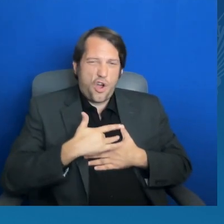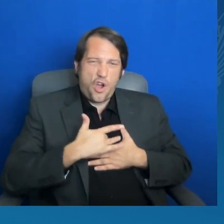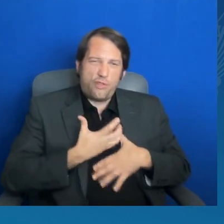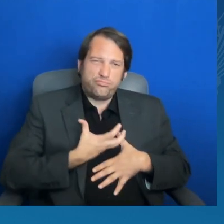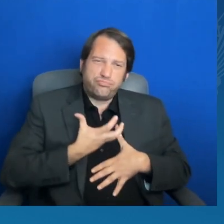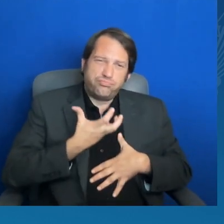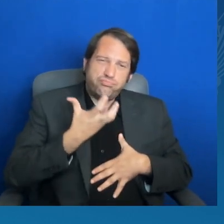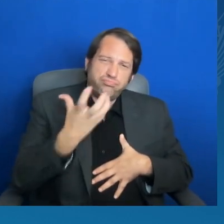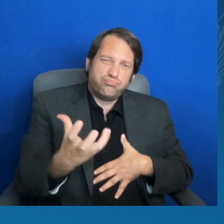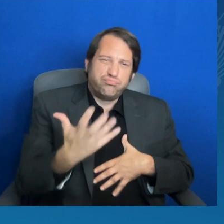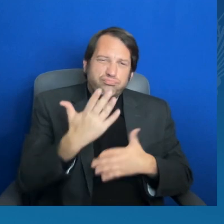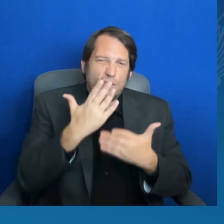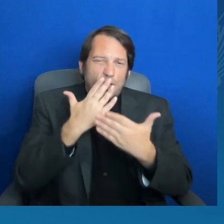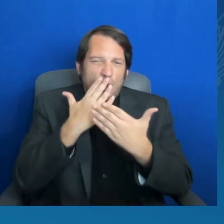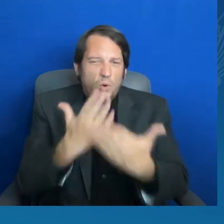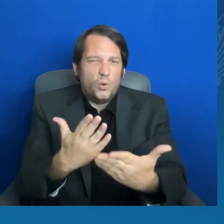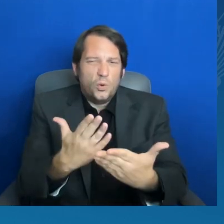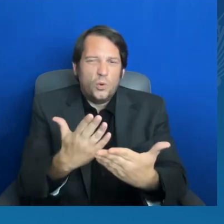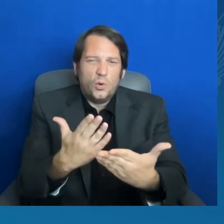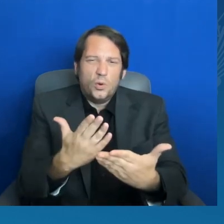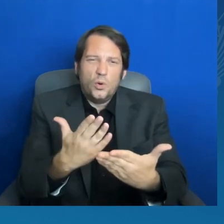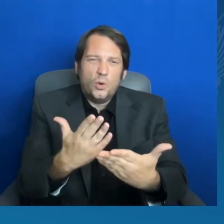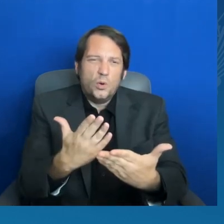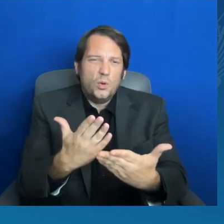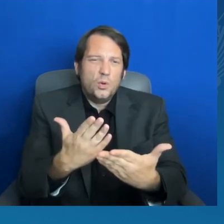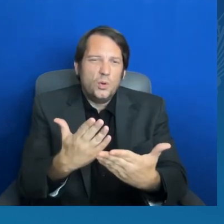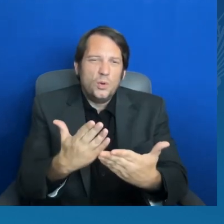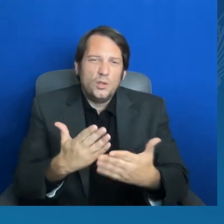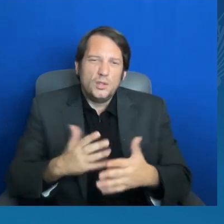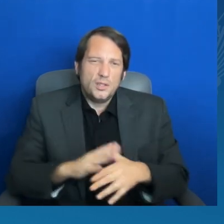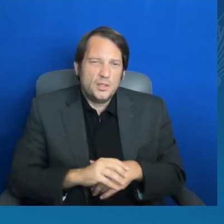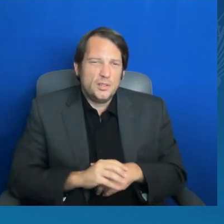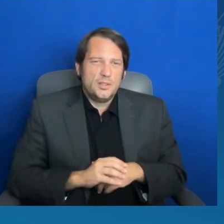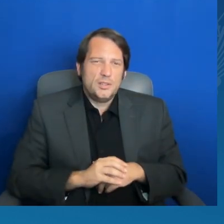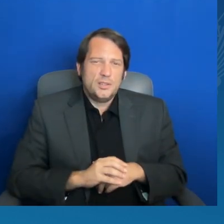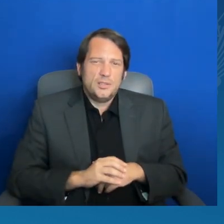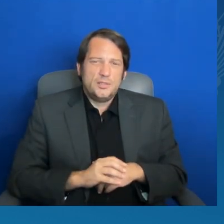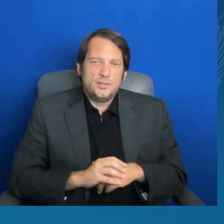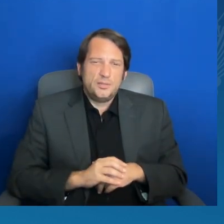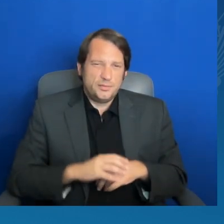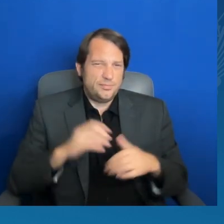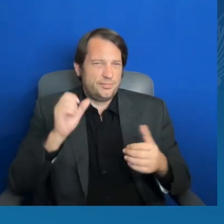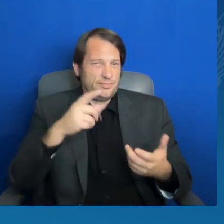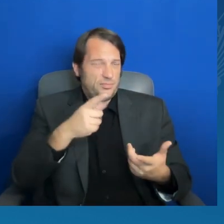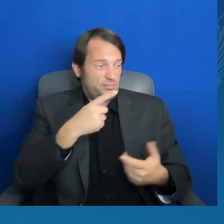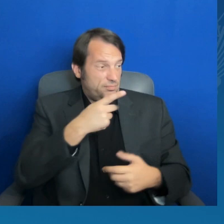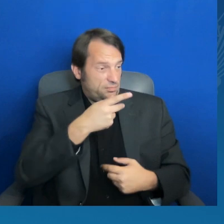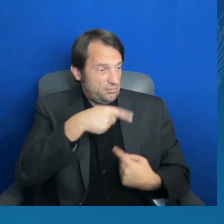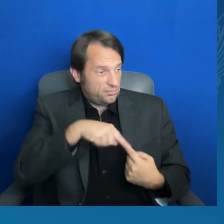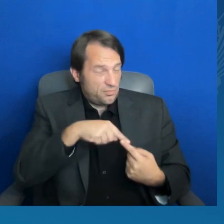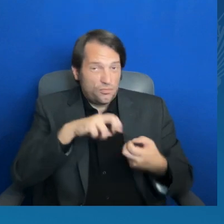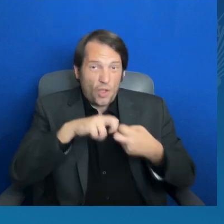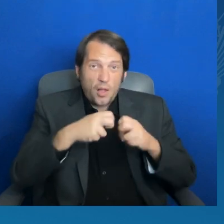as you were just saying. For so many of us, it's -- it's affected us personally in our lives. Loved ones -- I mean, for me personally, it was --